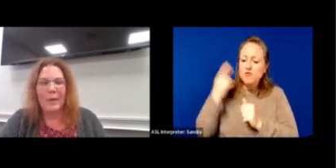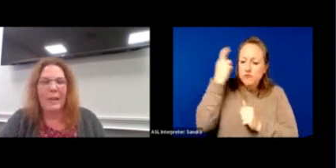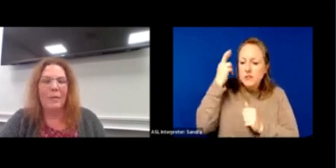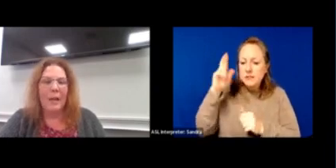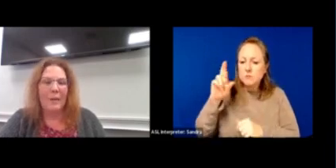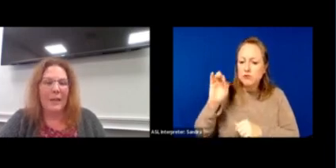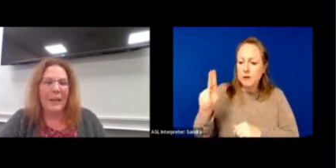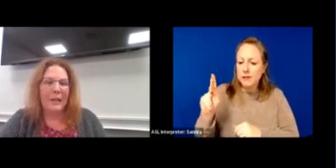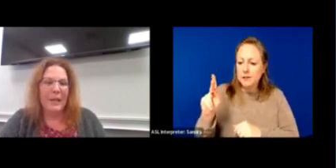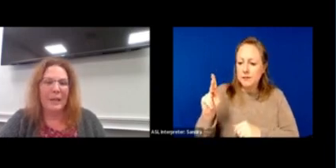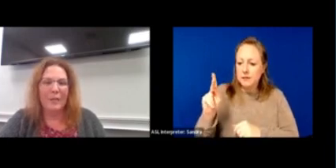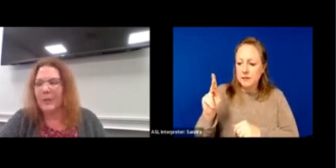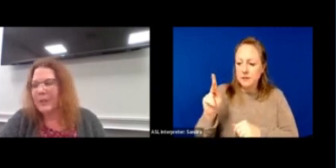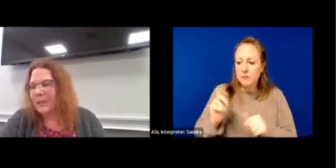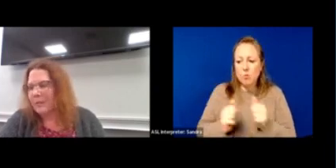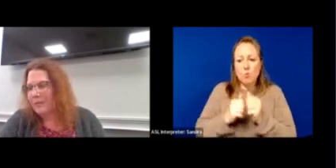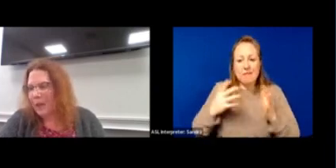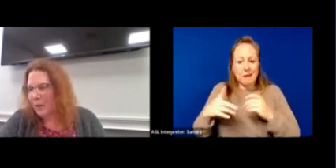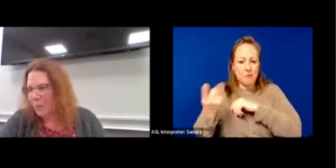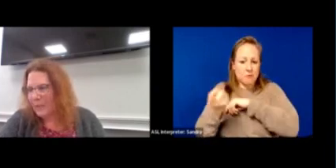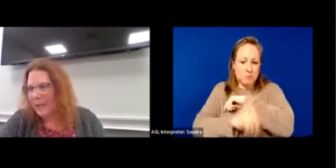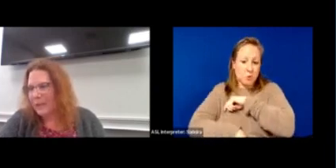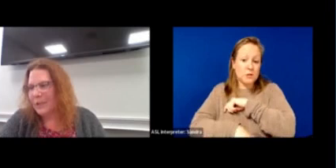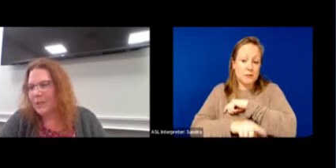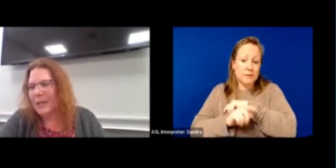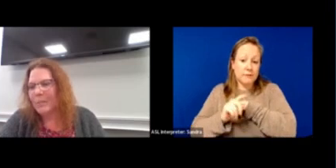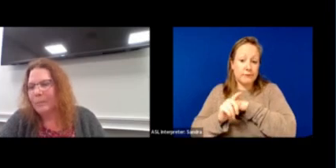without having any kind of punitive sanctions on them. up.